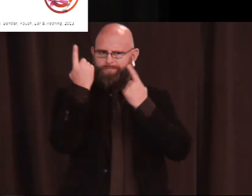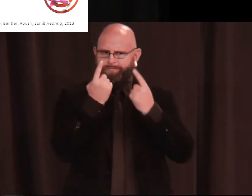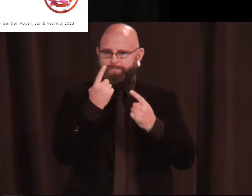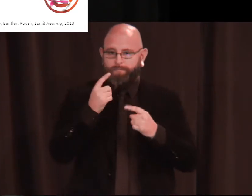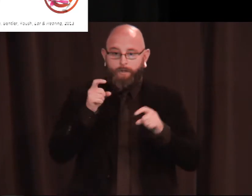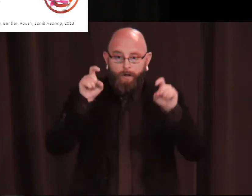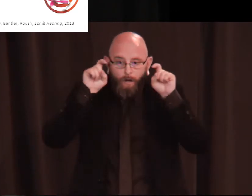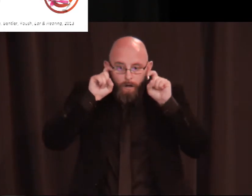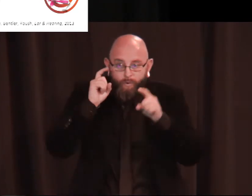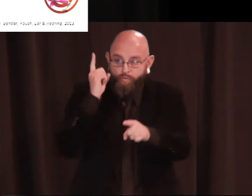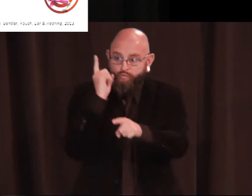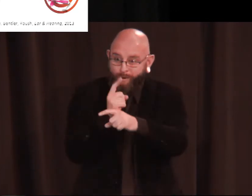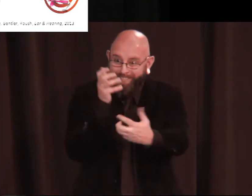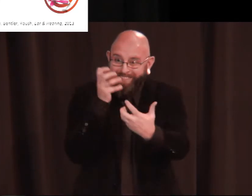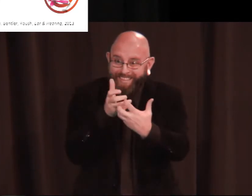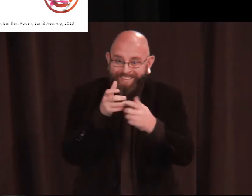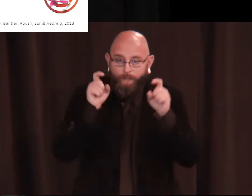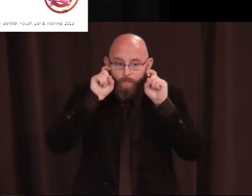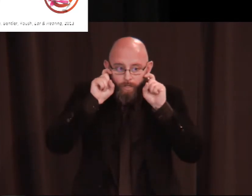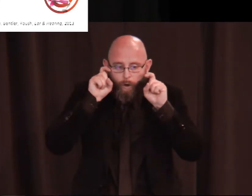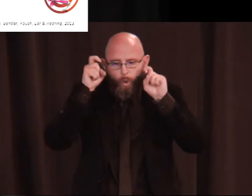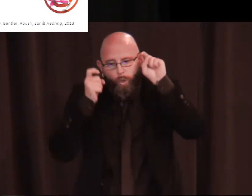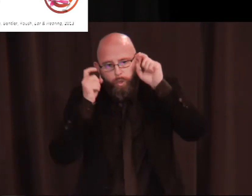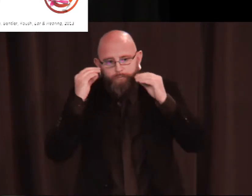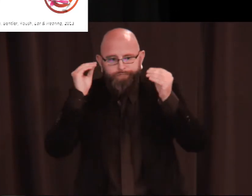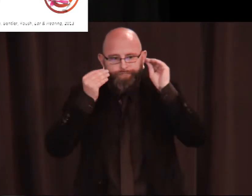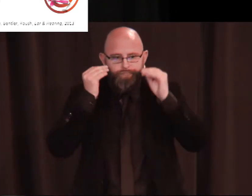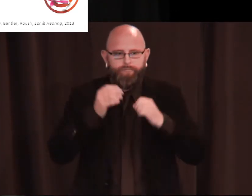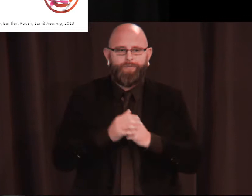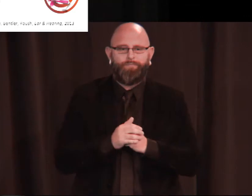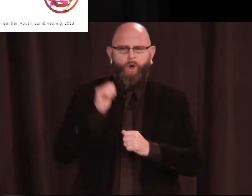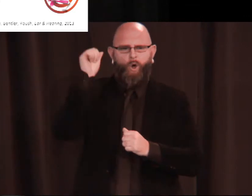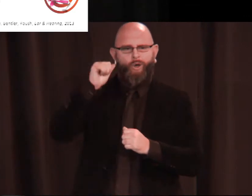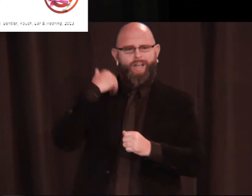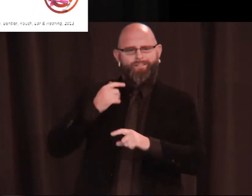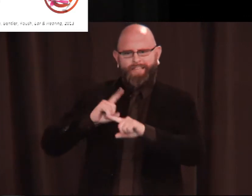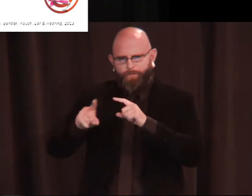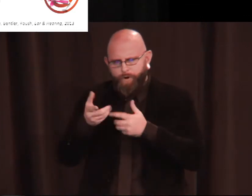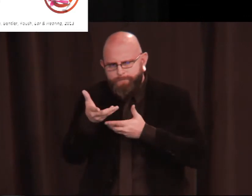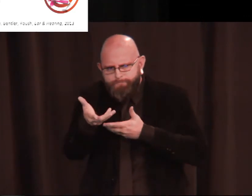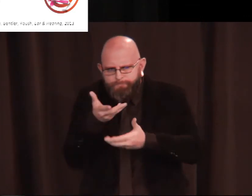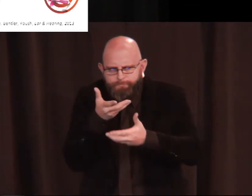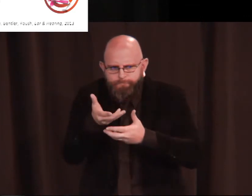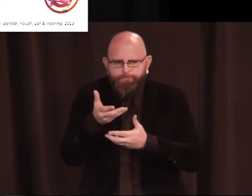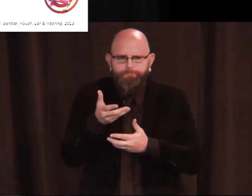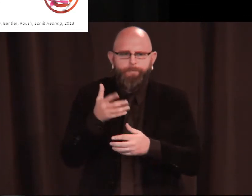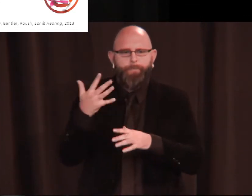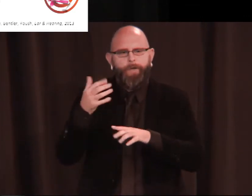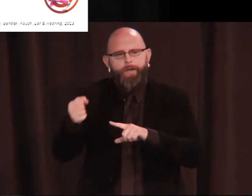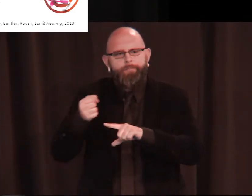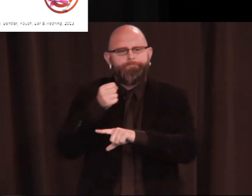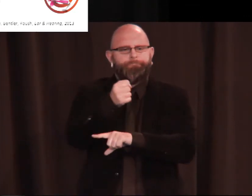There are different ways that audiologists can fit hearing aids on children, we can put them in a sound booth and test them with their hearing aids on.